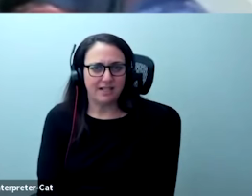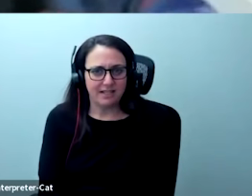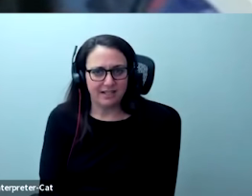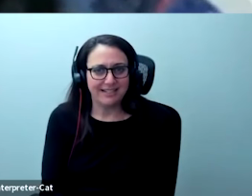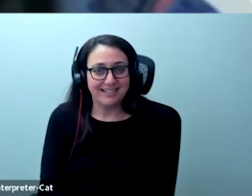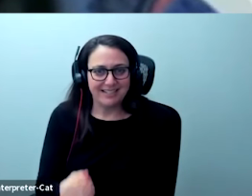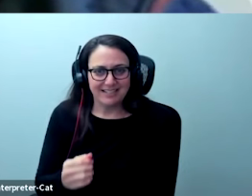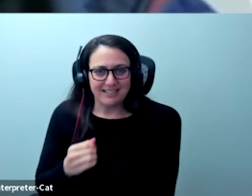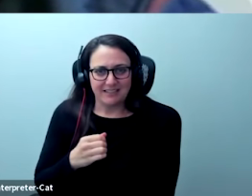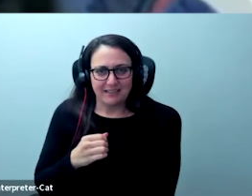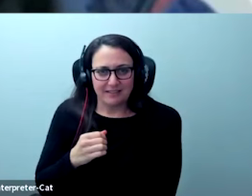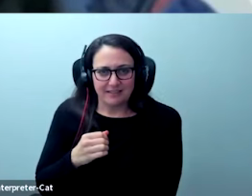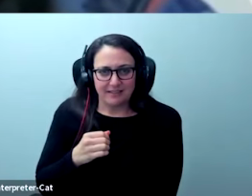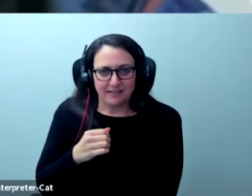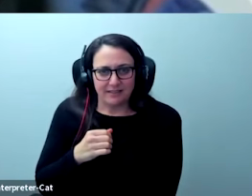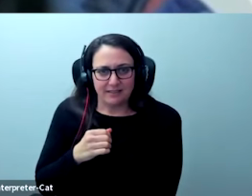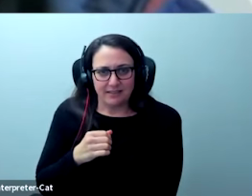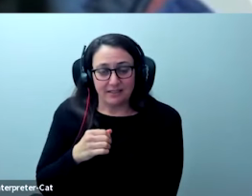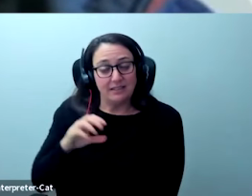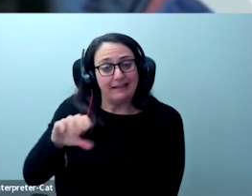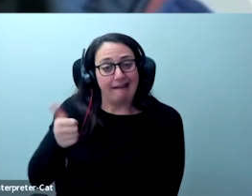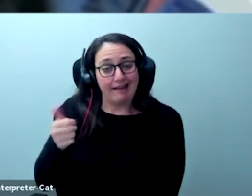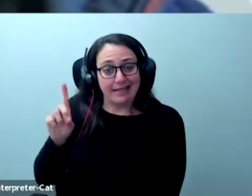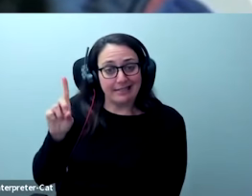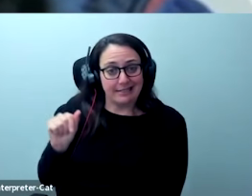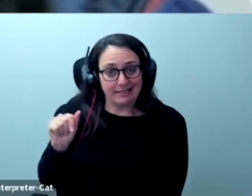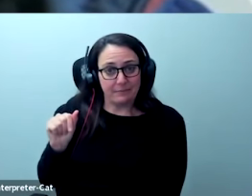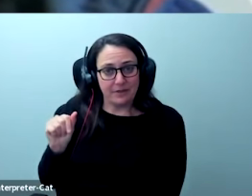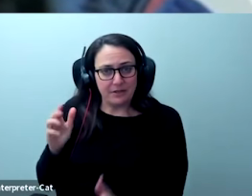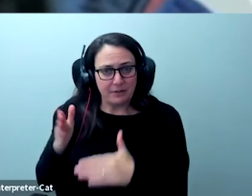Next question is, "Is there any feasibility "between the tech innovations